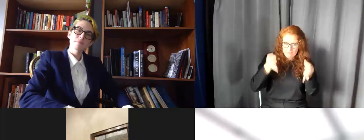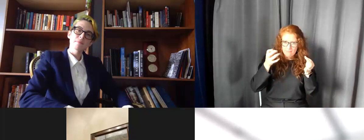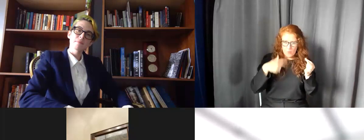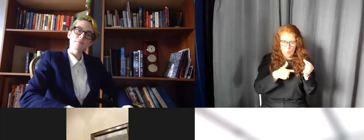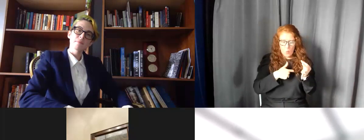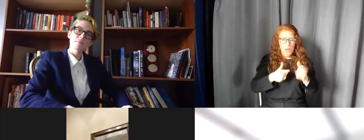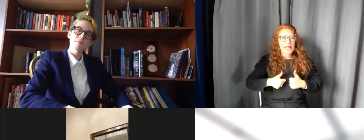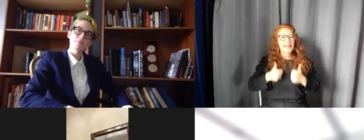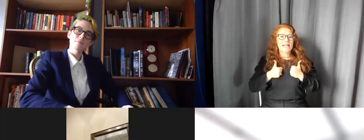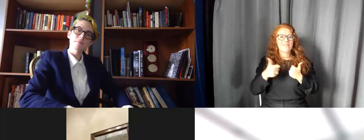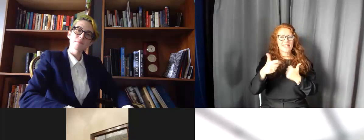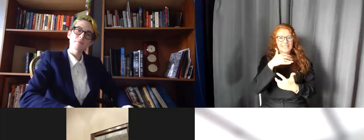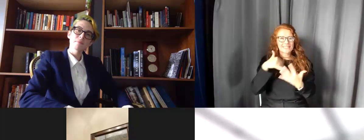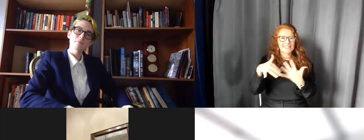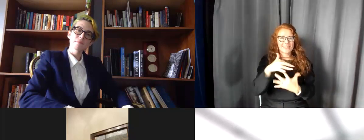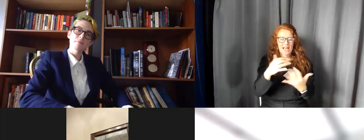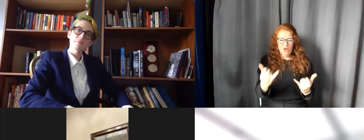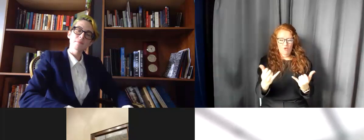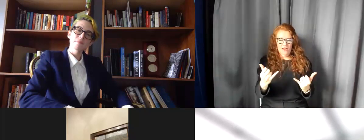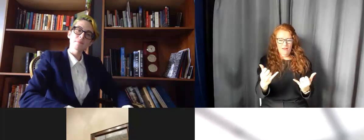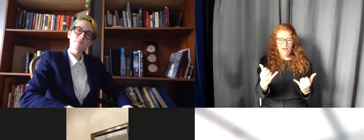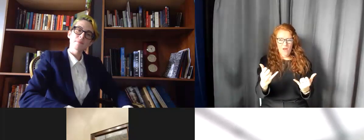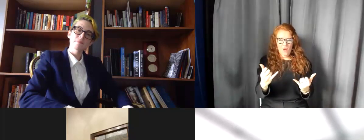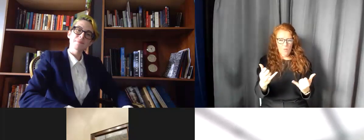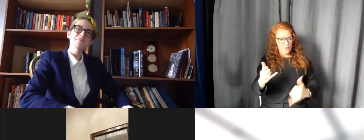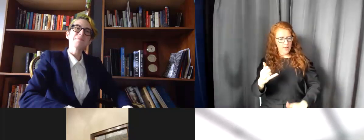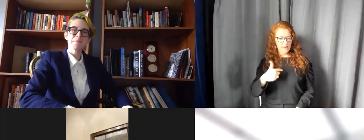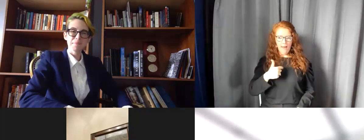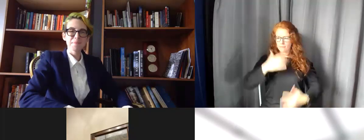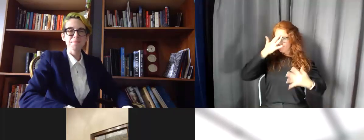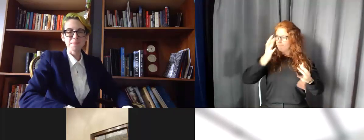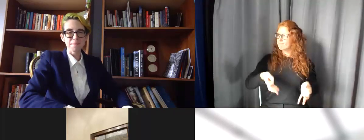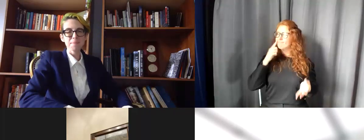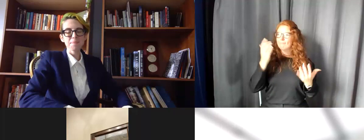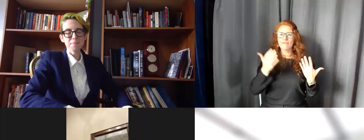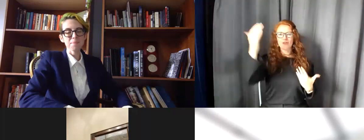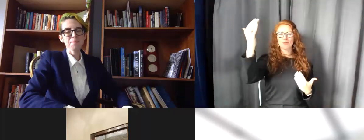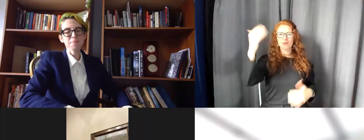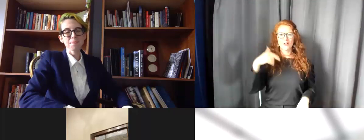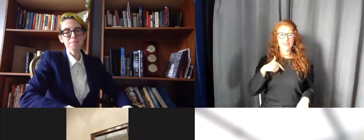Jordan Radford: you. Jordan Radford: and make your own destiny and kind of a competition